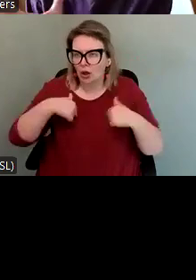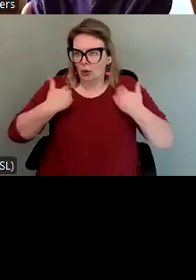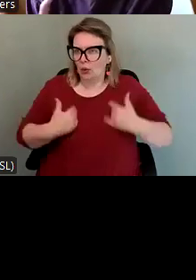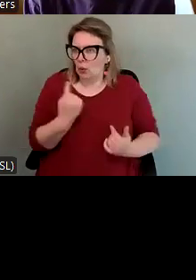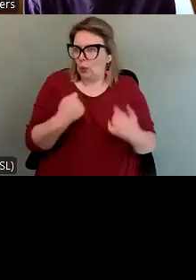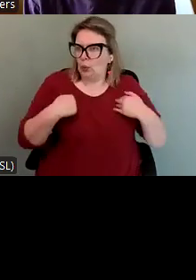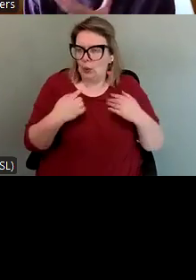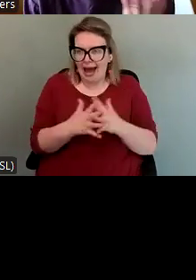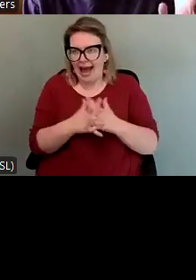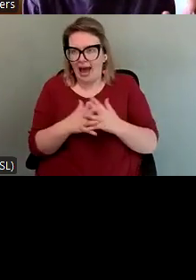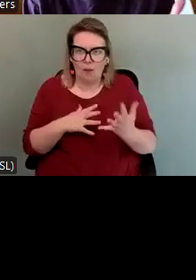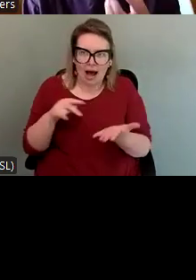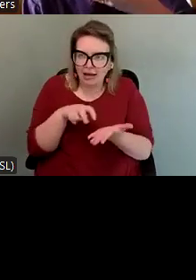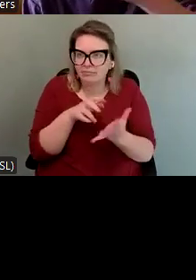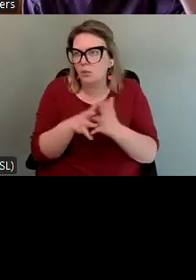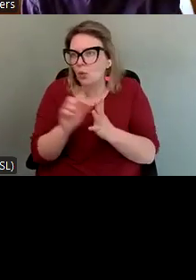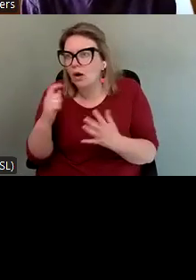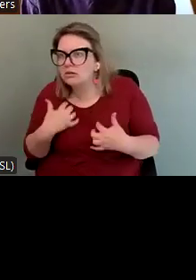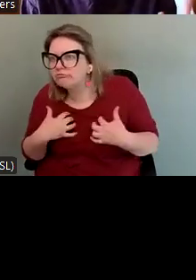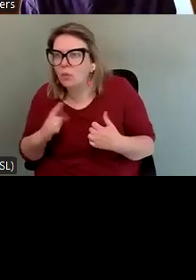in different sections of the online space.